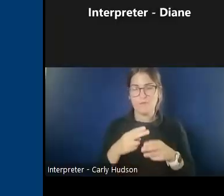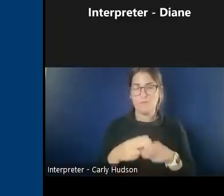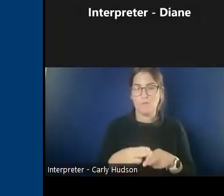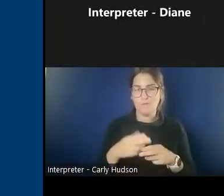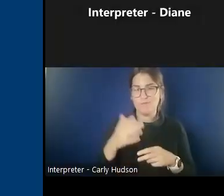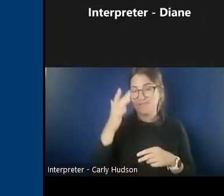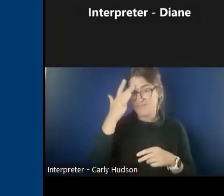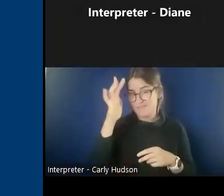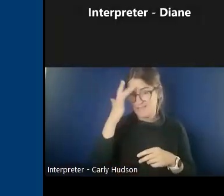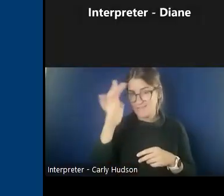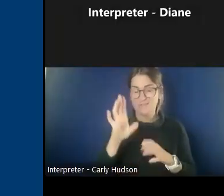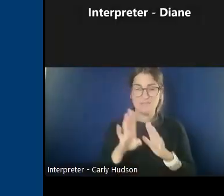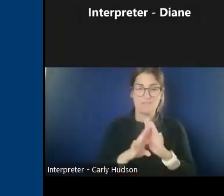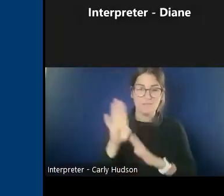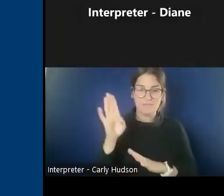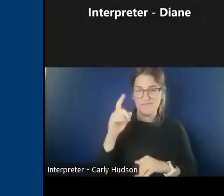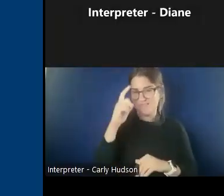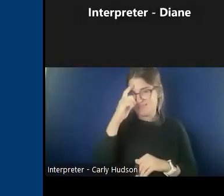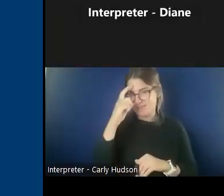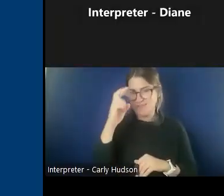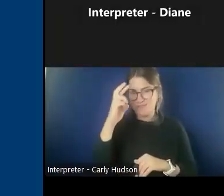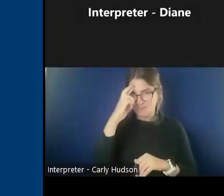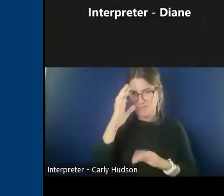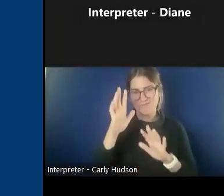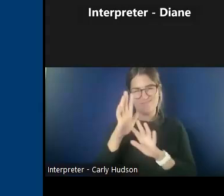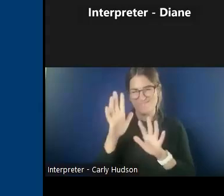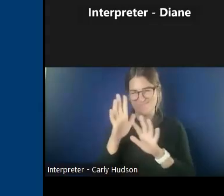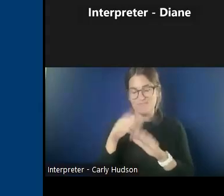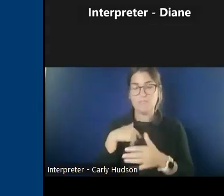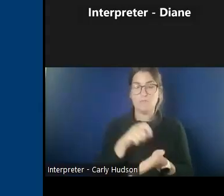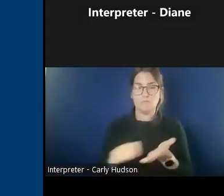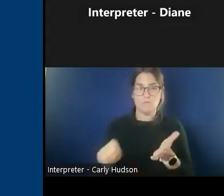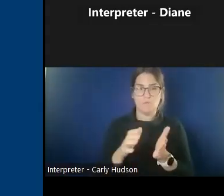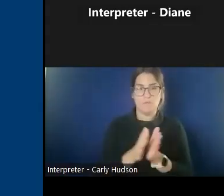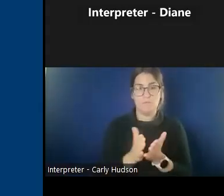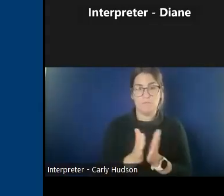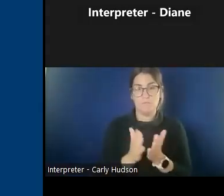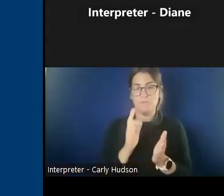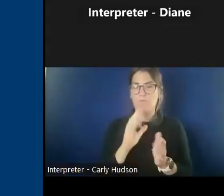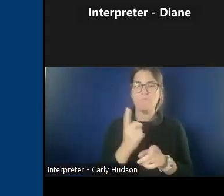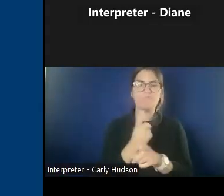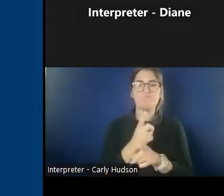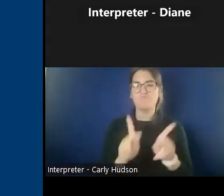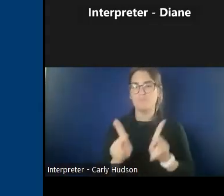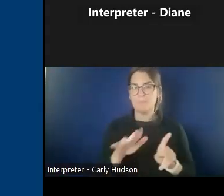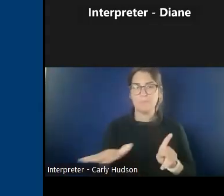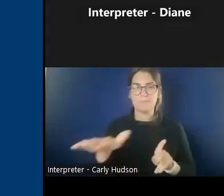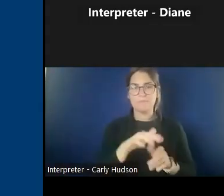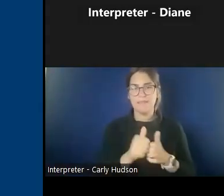disabled mentally [ __ ] anyway he wrote a a book for Lay folks and how to cope with and live with